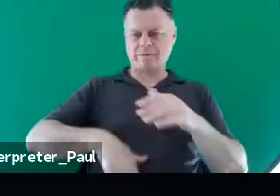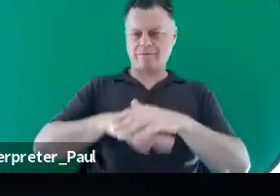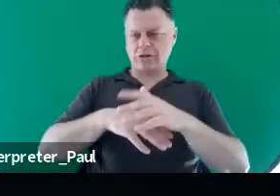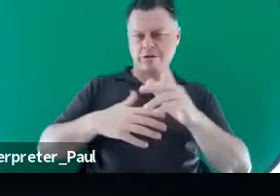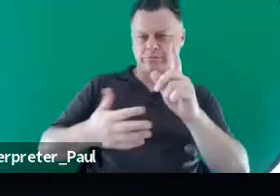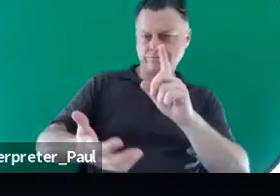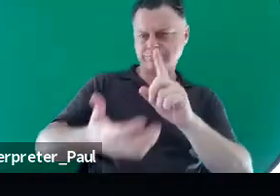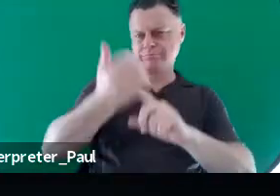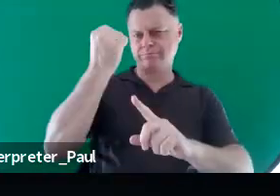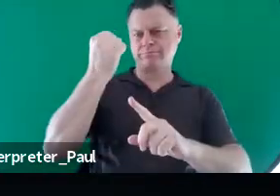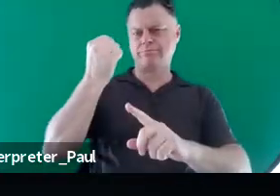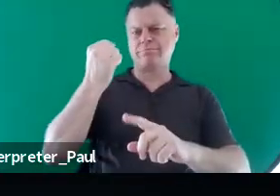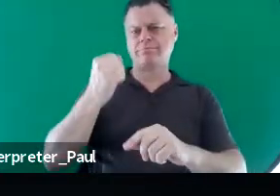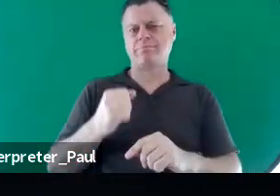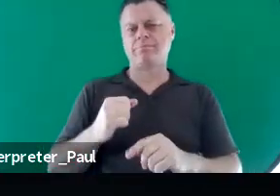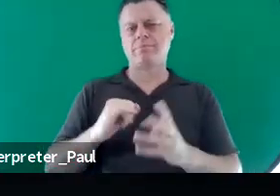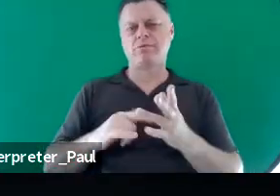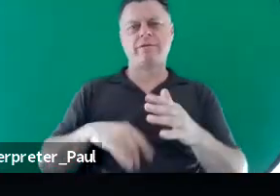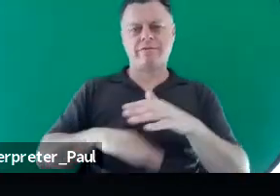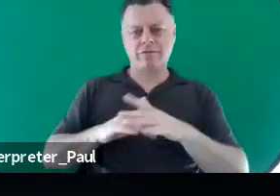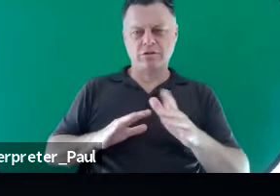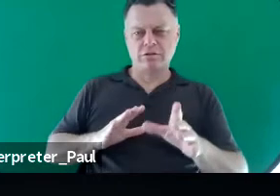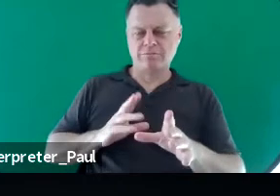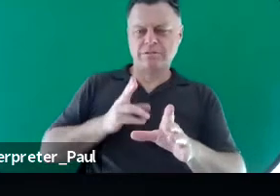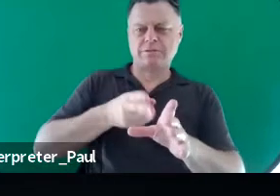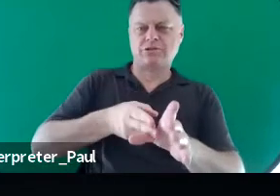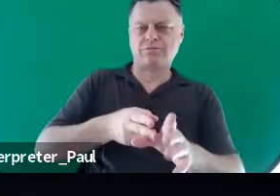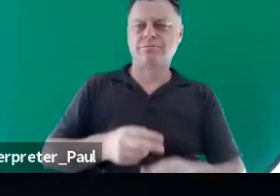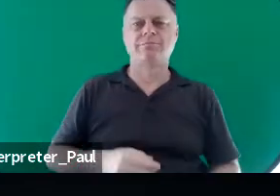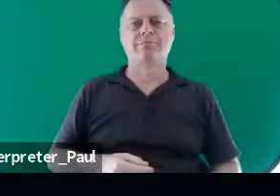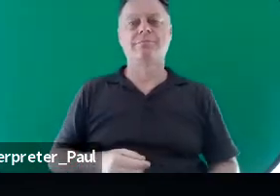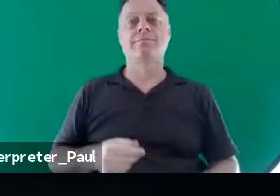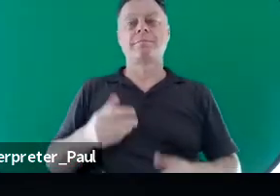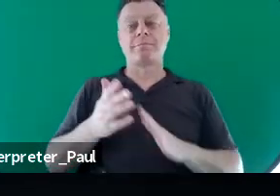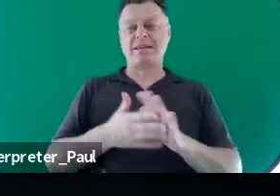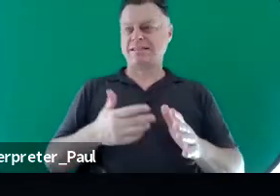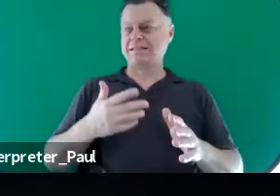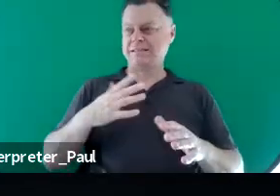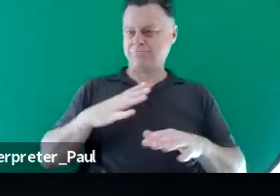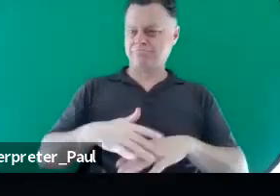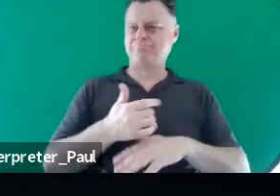full participation. But that requires setting that expectation and not just the access to